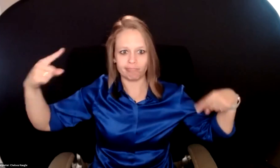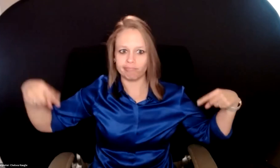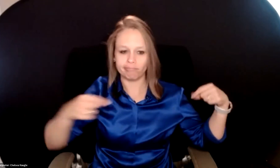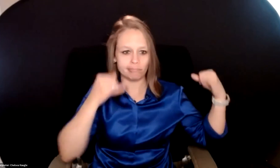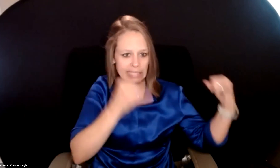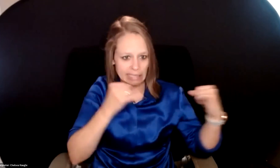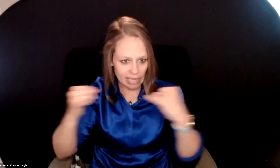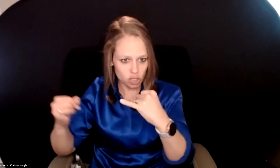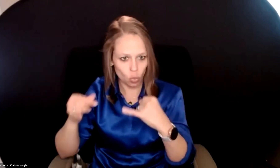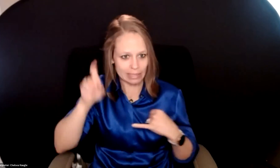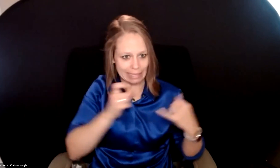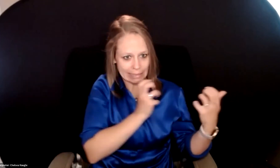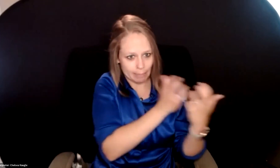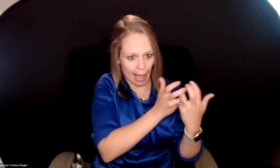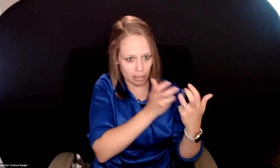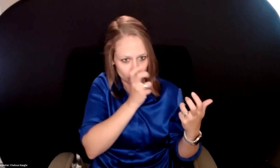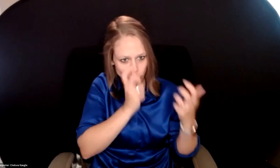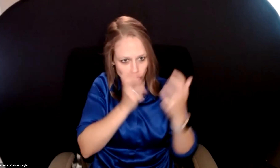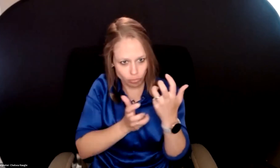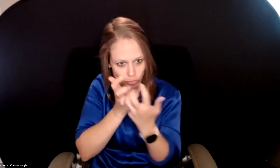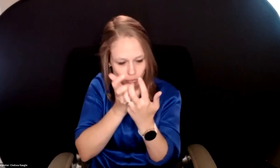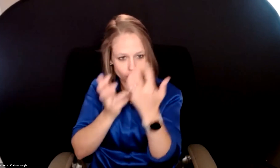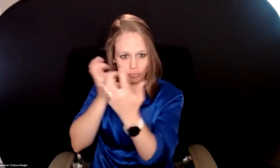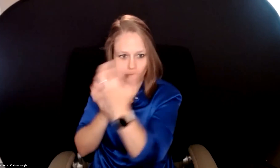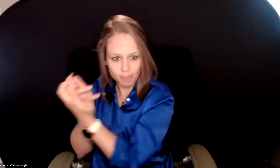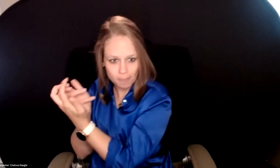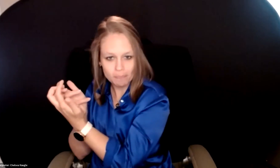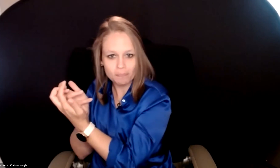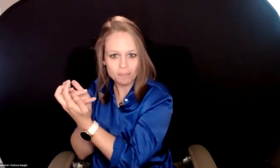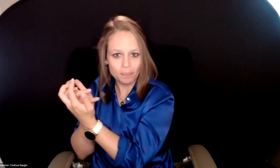on the patient's needs. I think sometimes providers do say